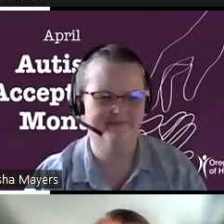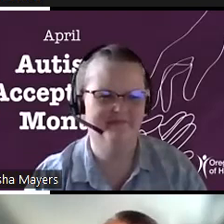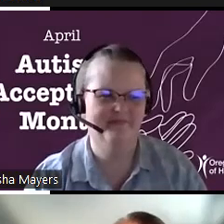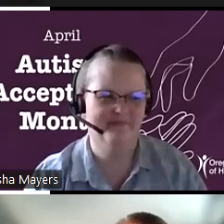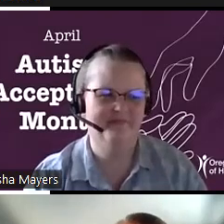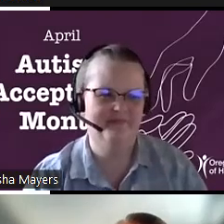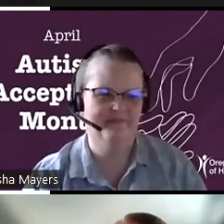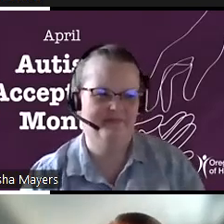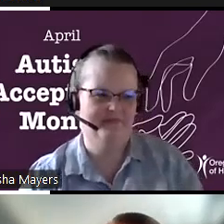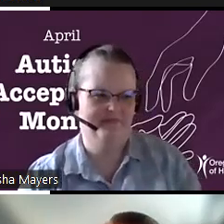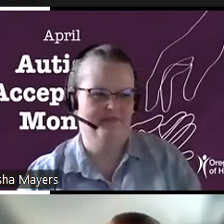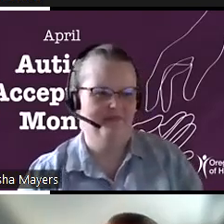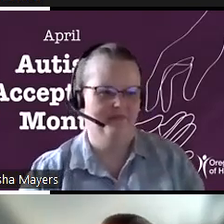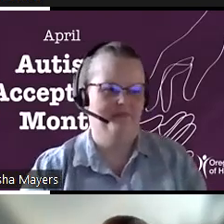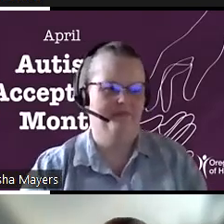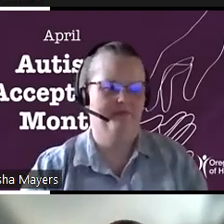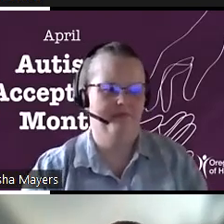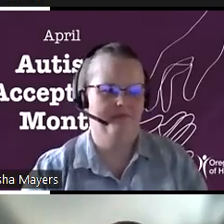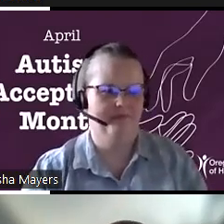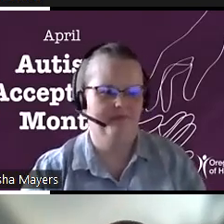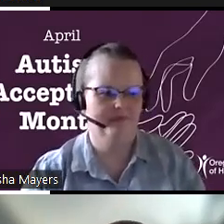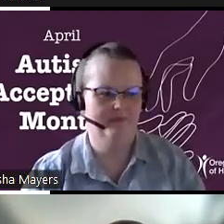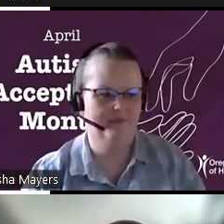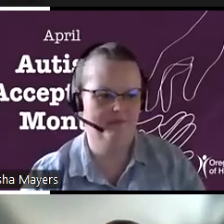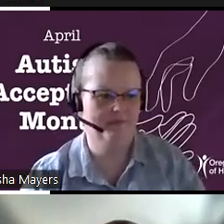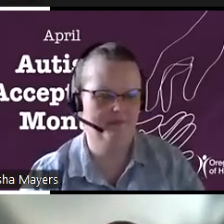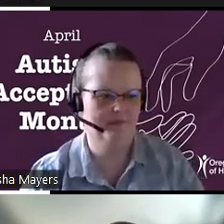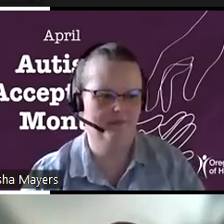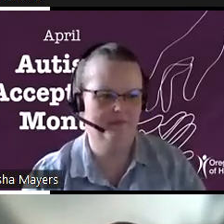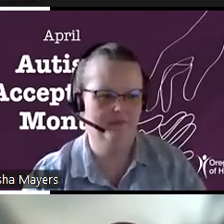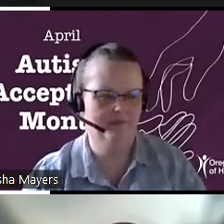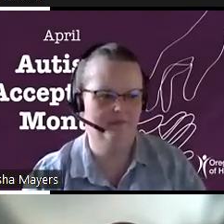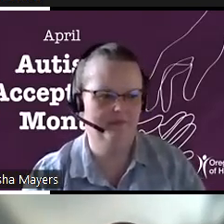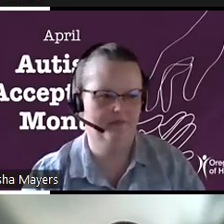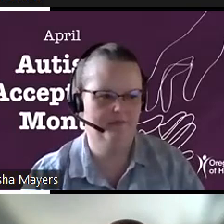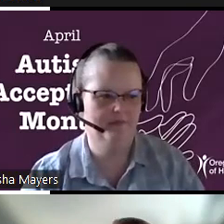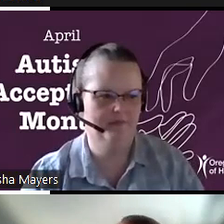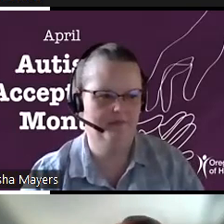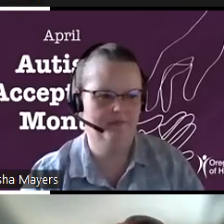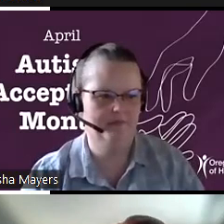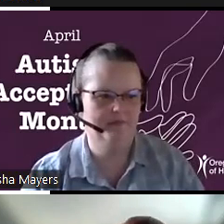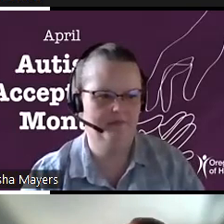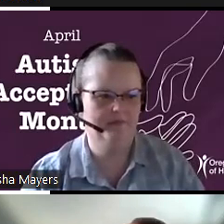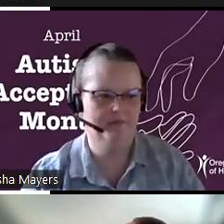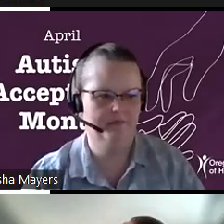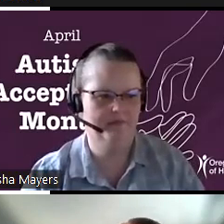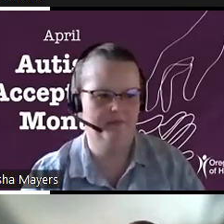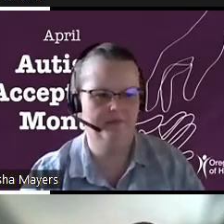IT IS LIKE OH THAT IS MY AUNT BUT SHE IS NOT A CHILDCARE PROVIDER. IT IS LIKE WELL, DOES SHE WANT TO GET PAID FOR IT?